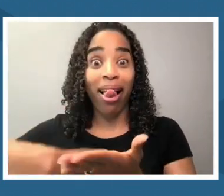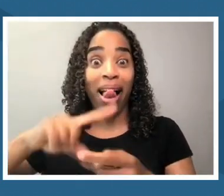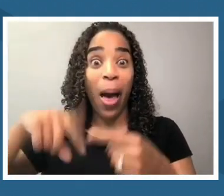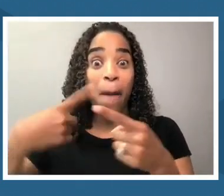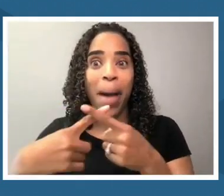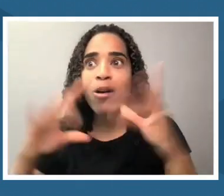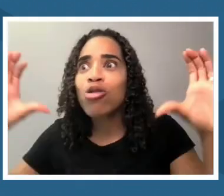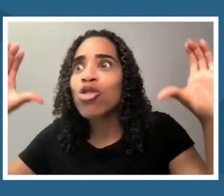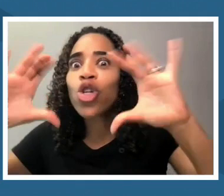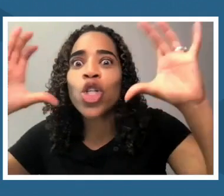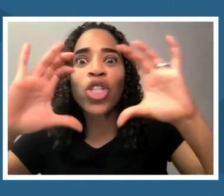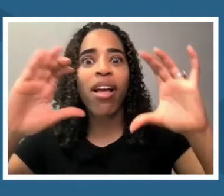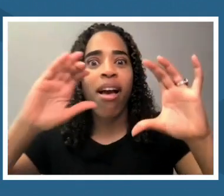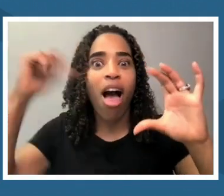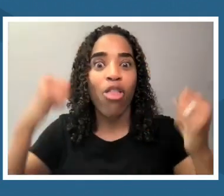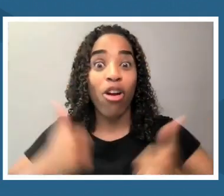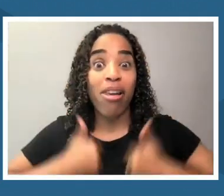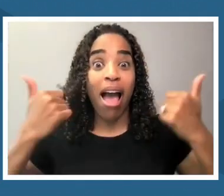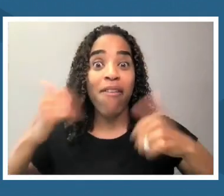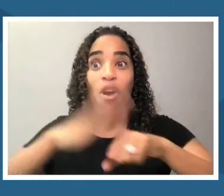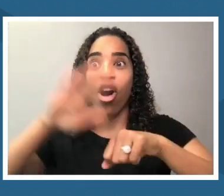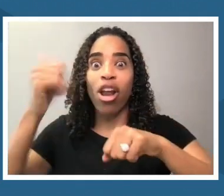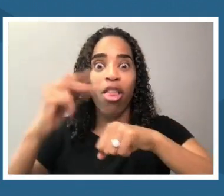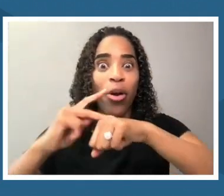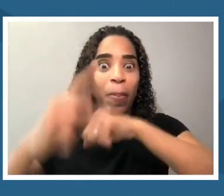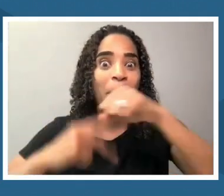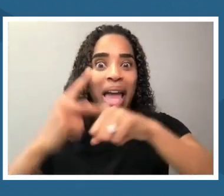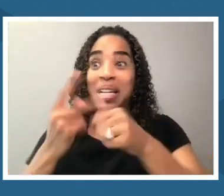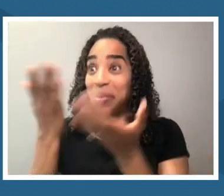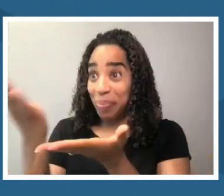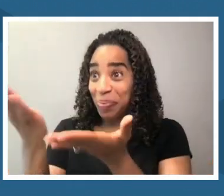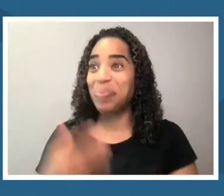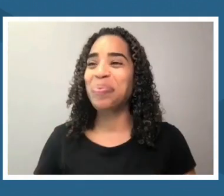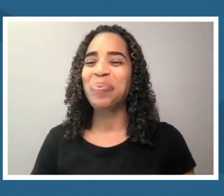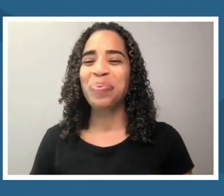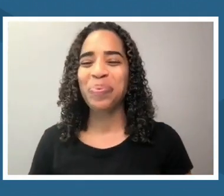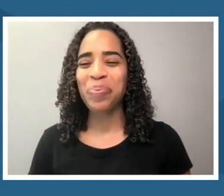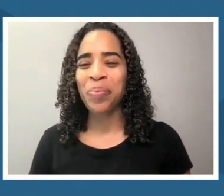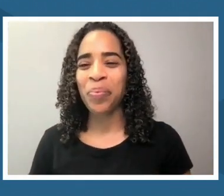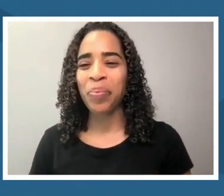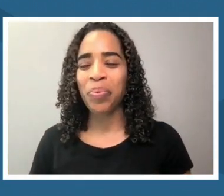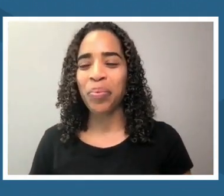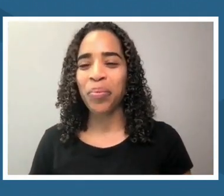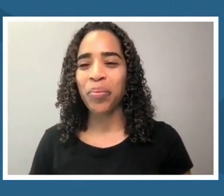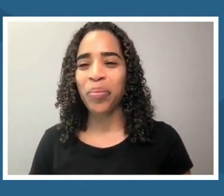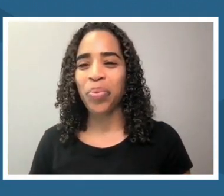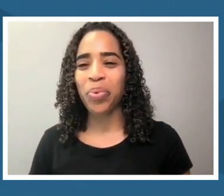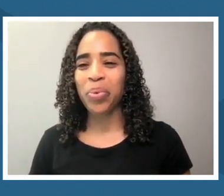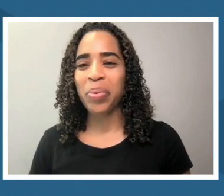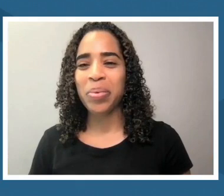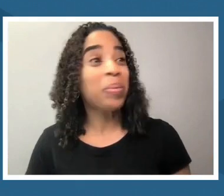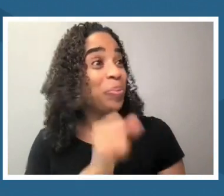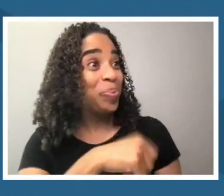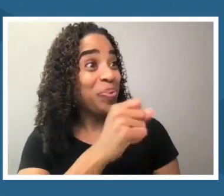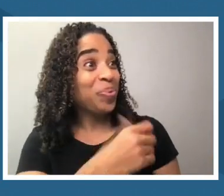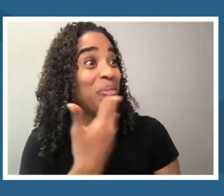and tell us a little bit about that uh mercedes i'll let you take the wheel